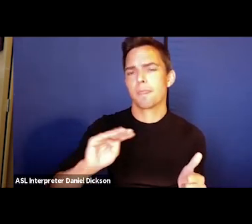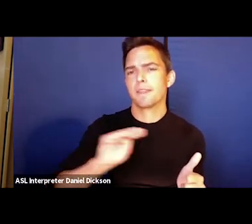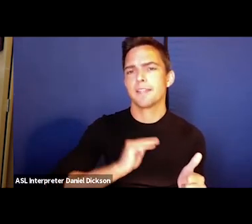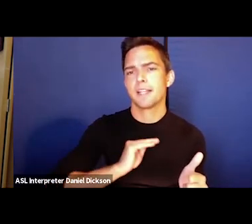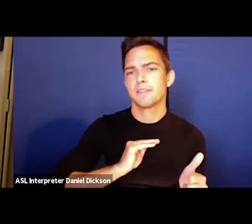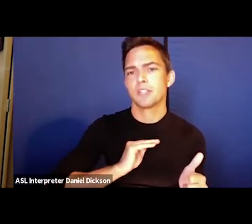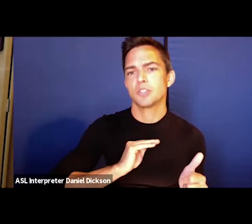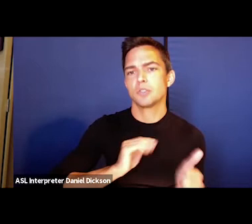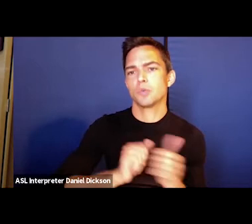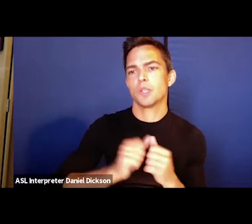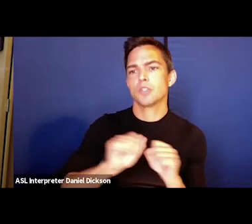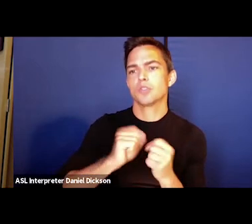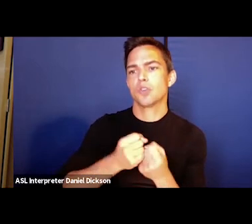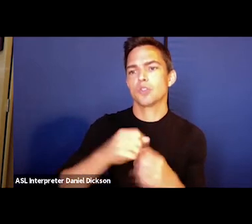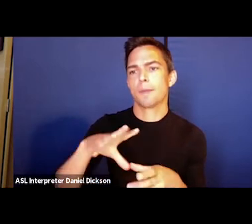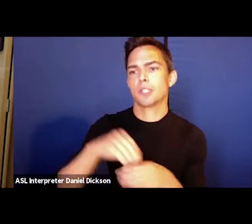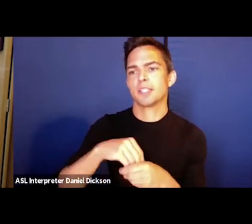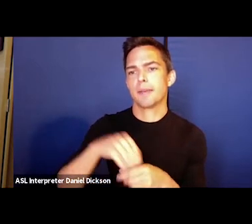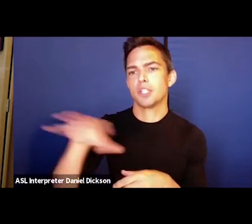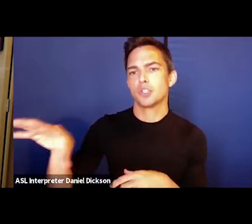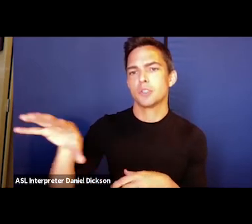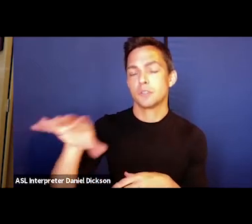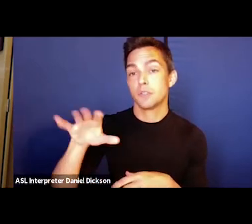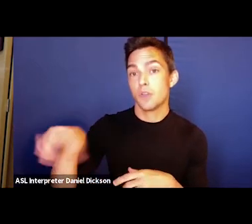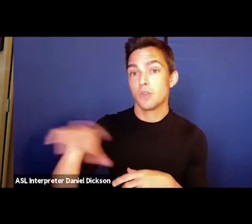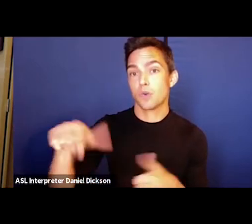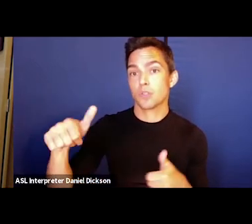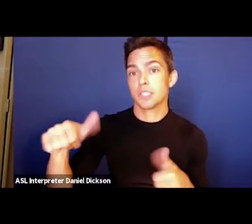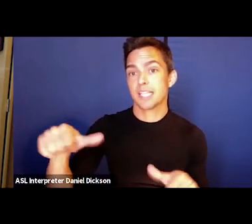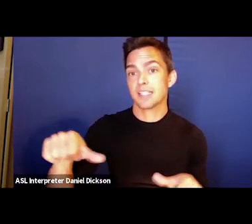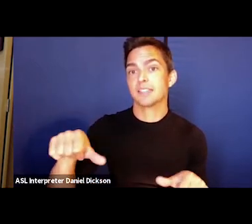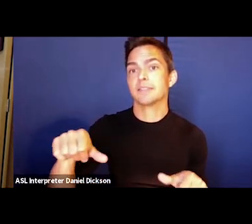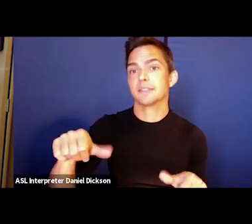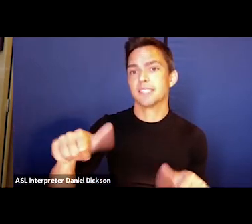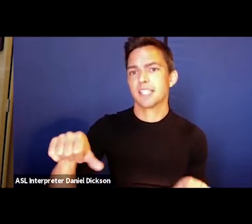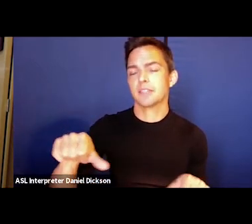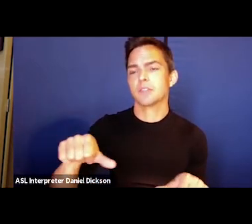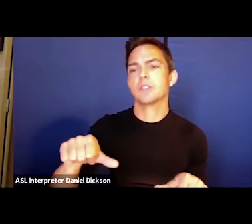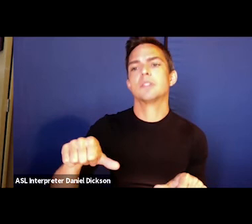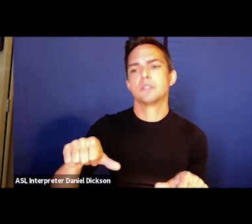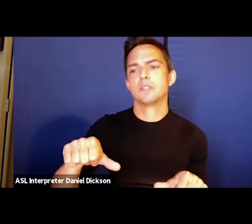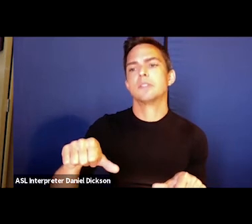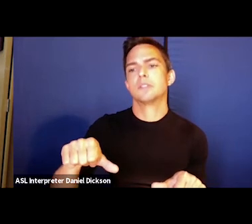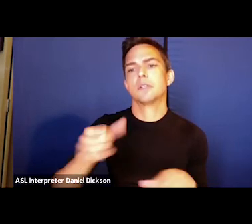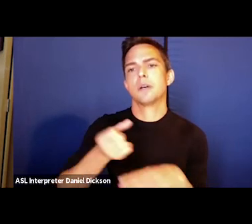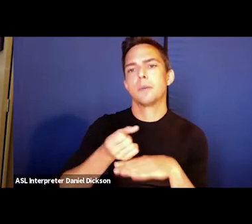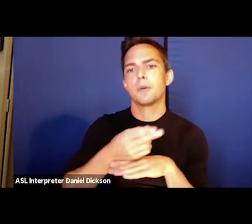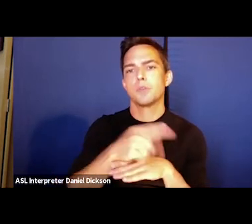social participation those declines far outpaced people without disabilities and there were no